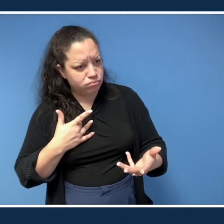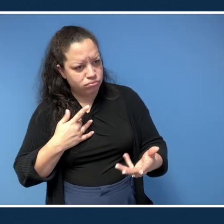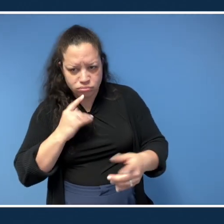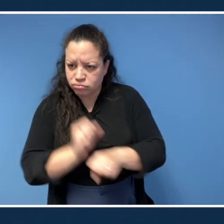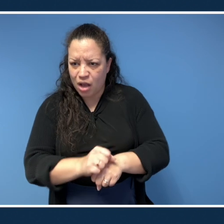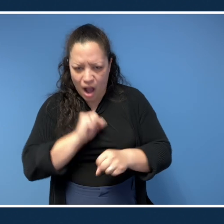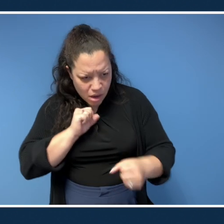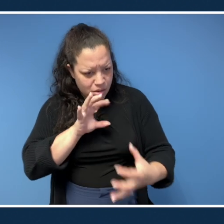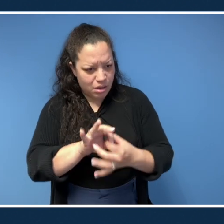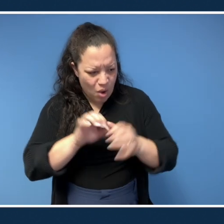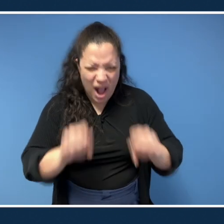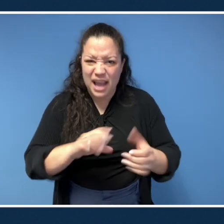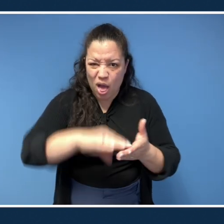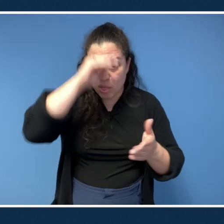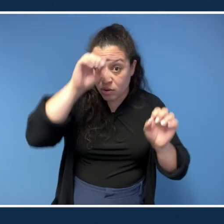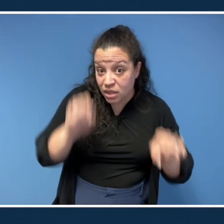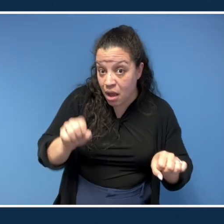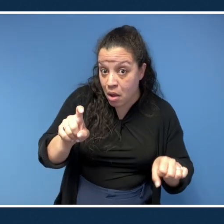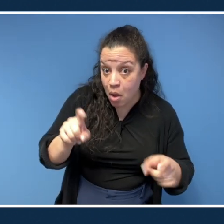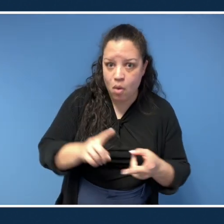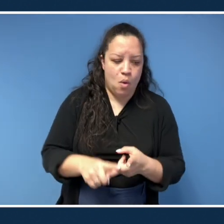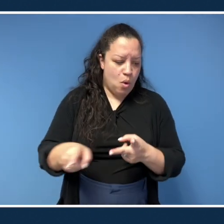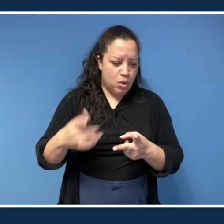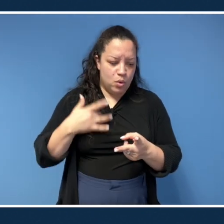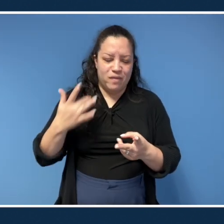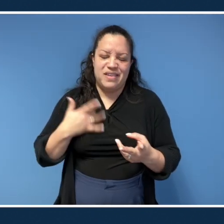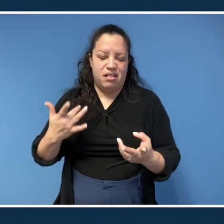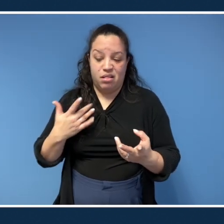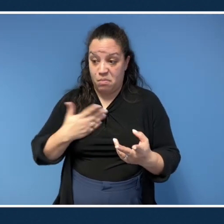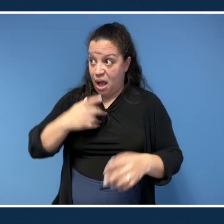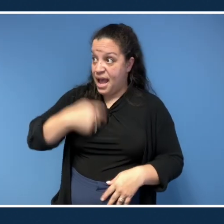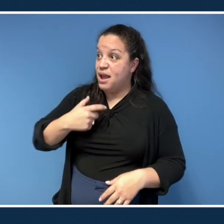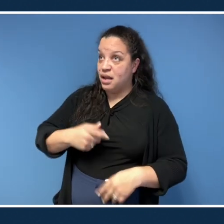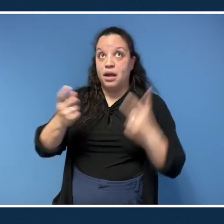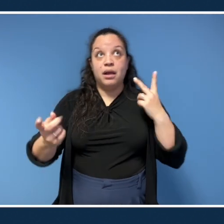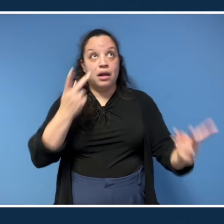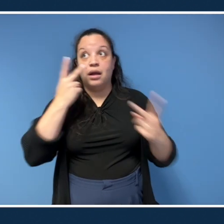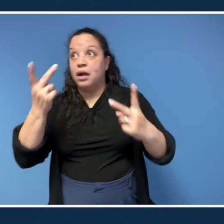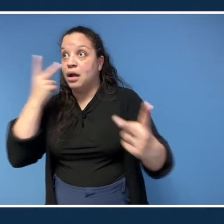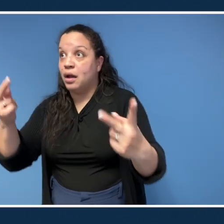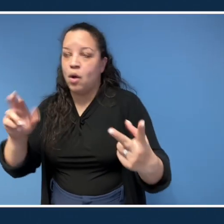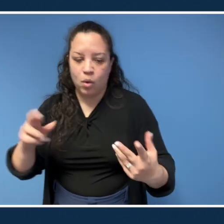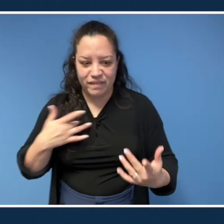able to learn, but also feeling that your identity is reflected in these spaces in a meaningful way? And that's ongoing work.